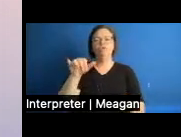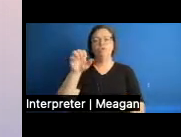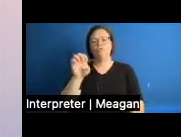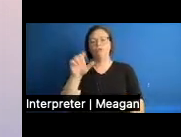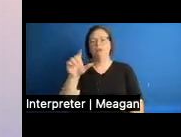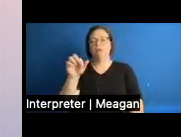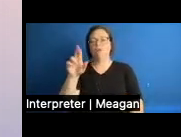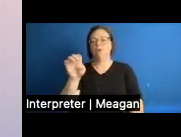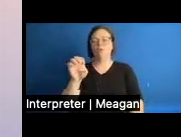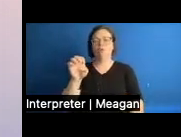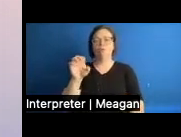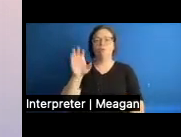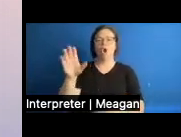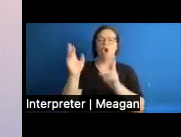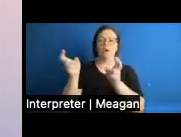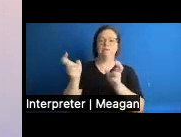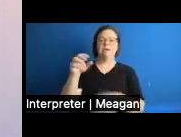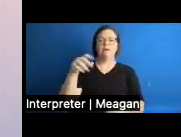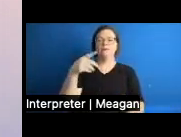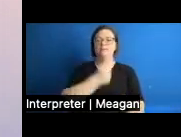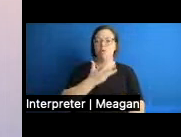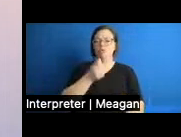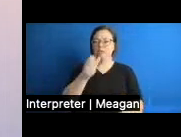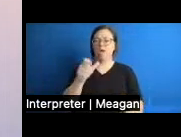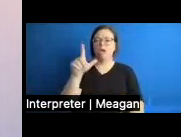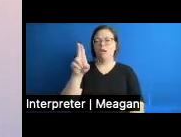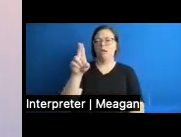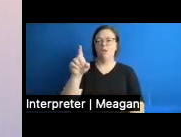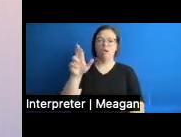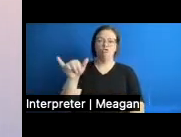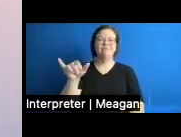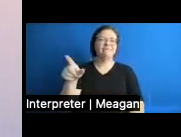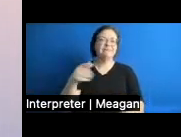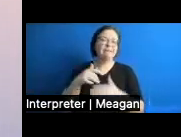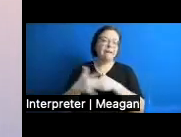is Not a Luxury, it's easily available online. And I will before the workshops over I'll drop